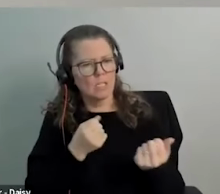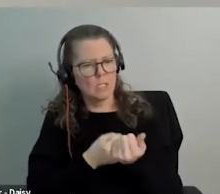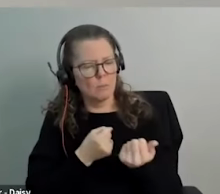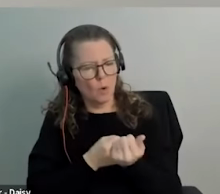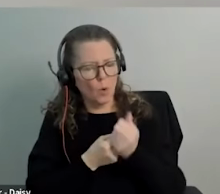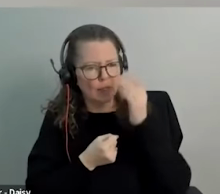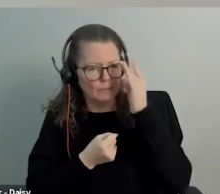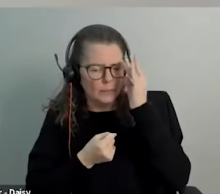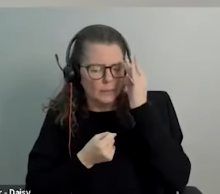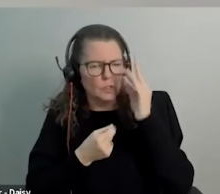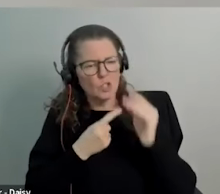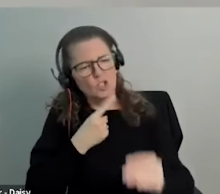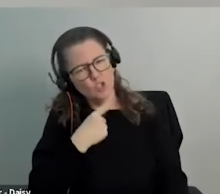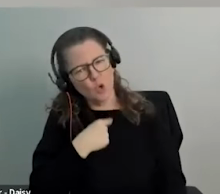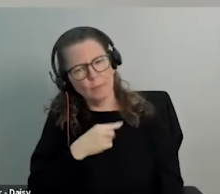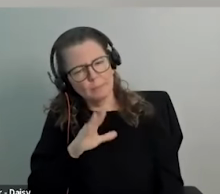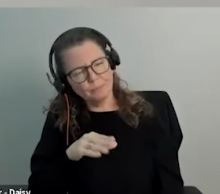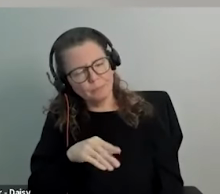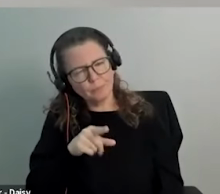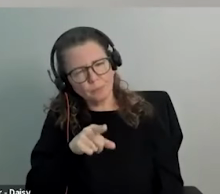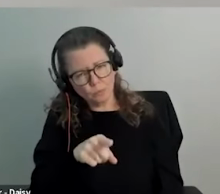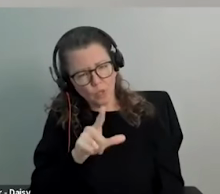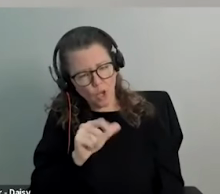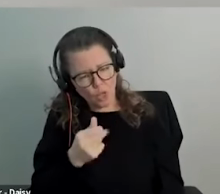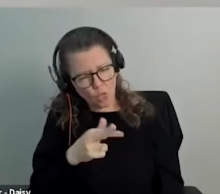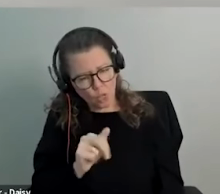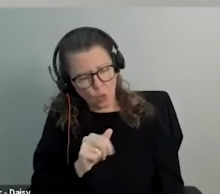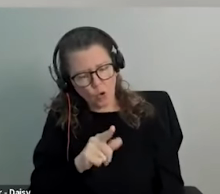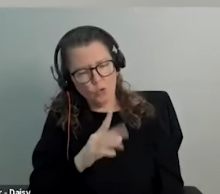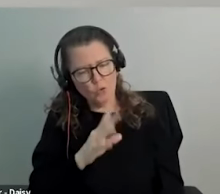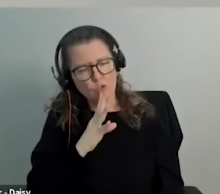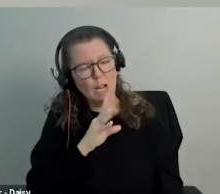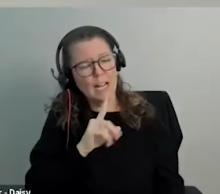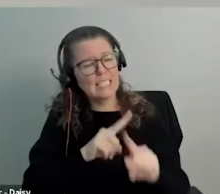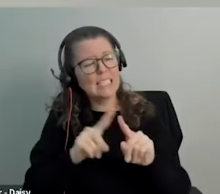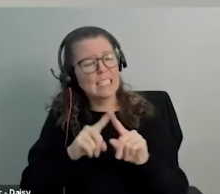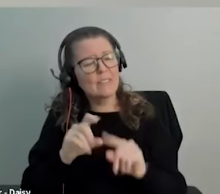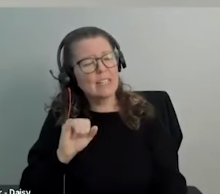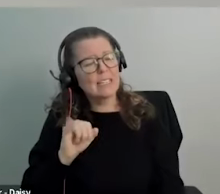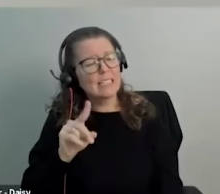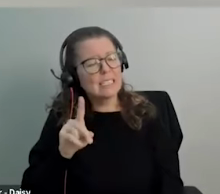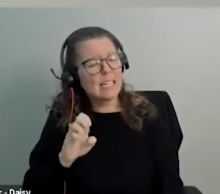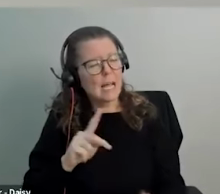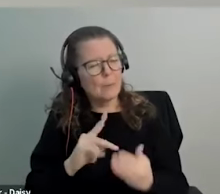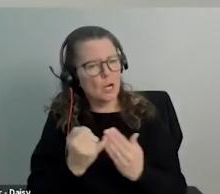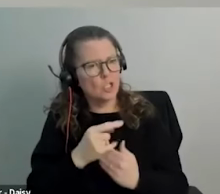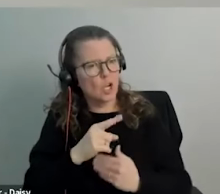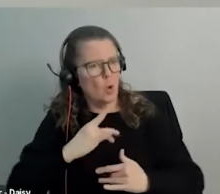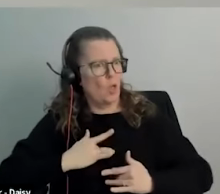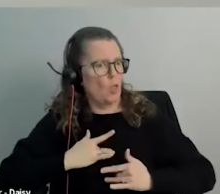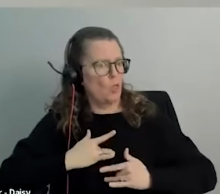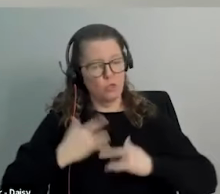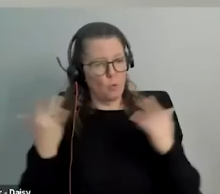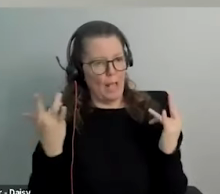and said like, "Laura, do you realize that when you talk about your side projects in accessibility, you light up more than you've ever lit up talking